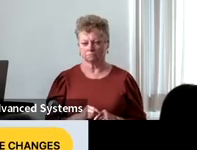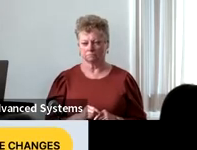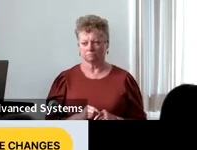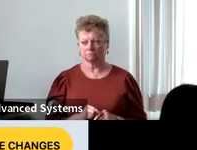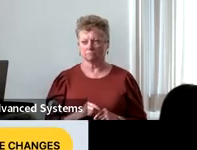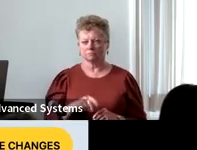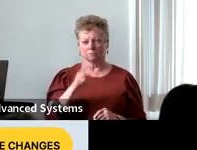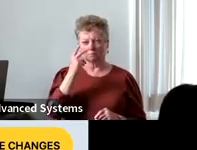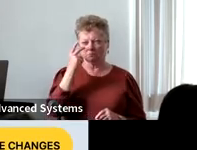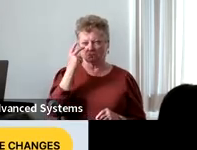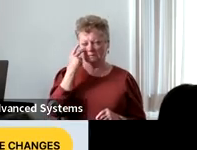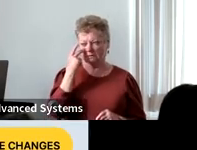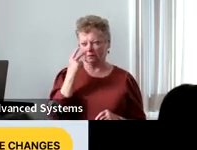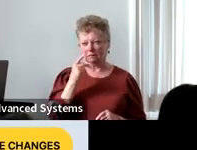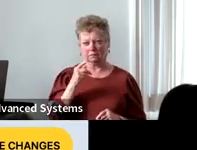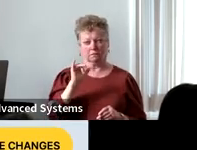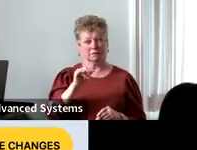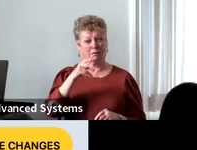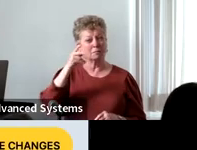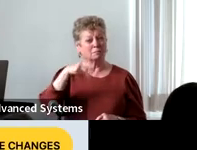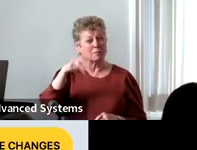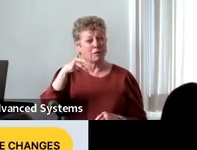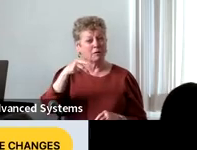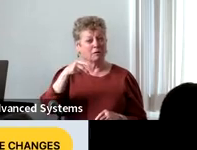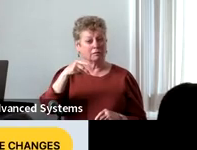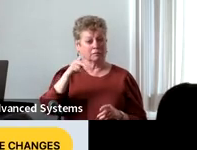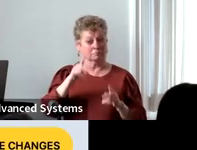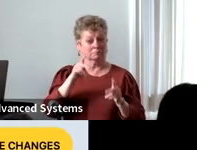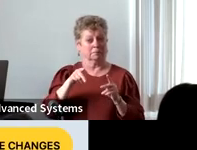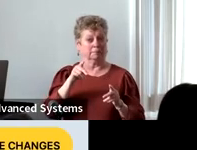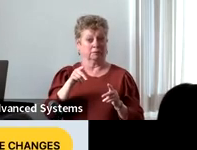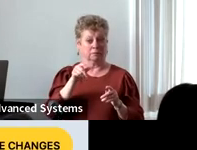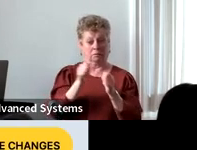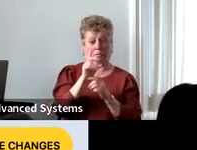watch how consistently those purples for persons with disabilities